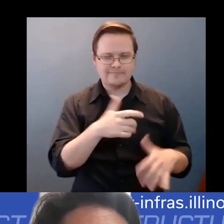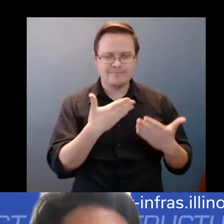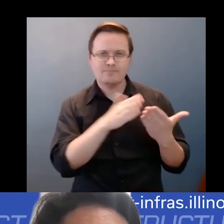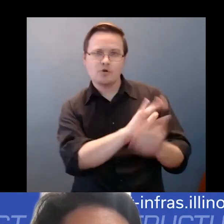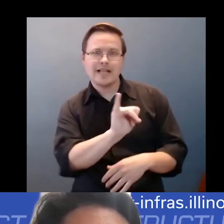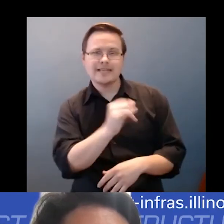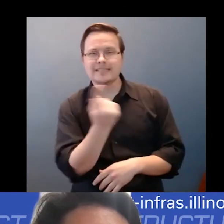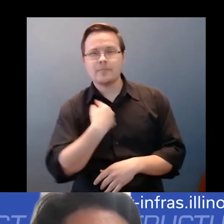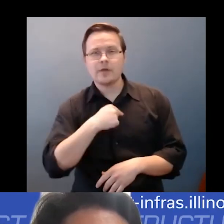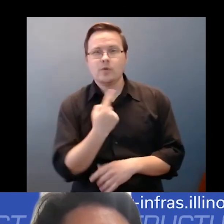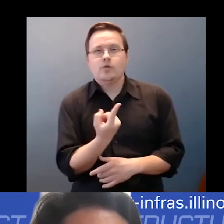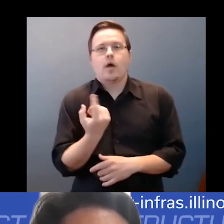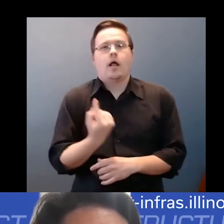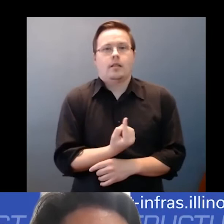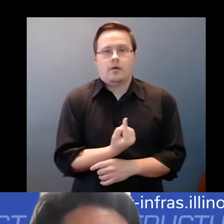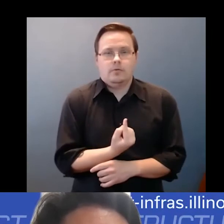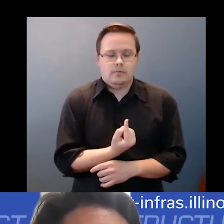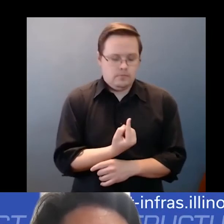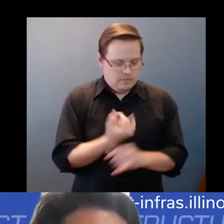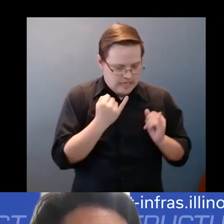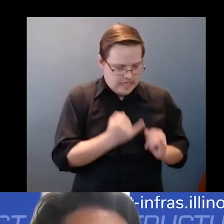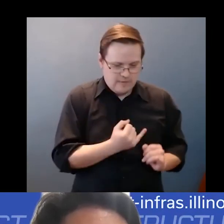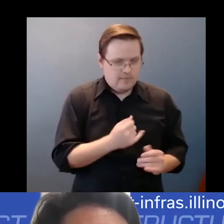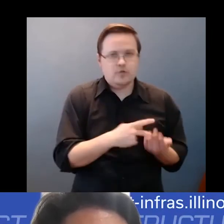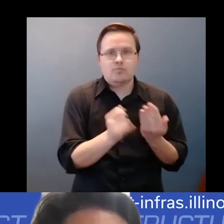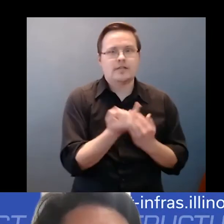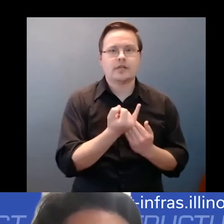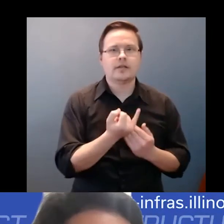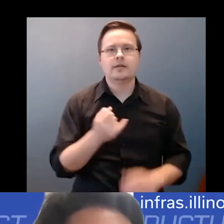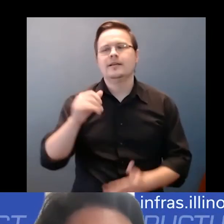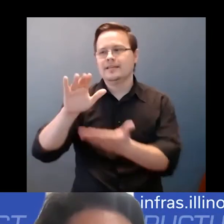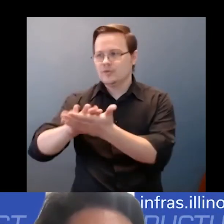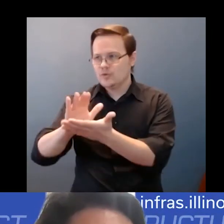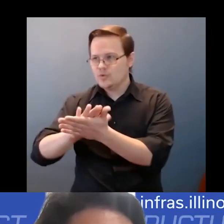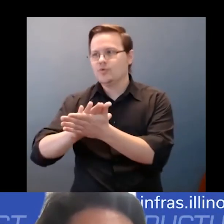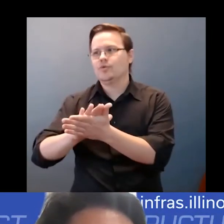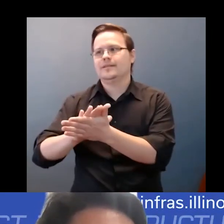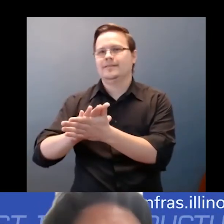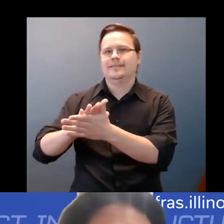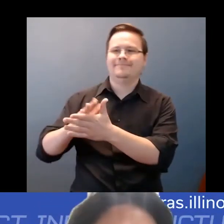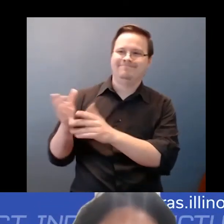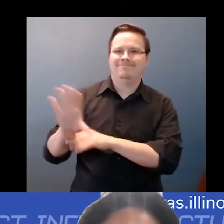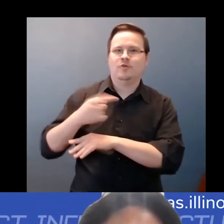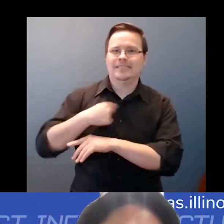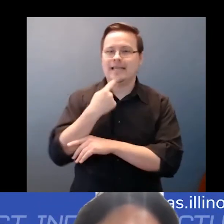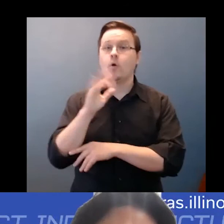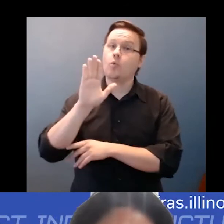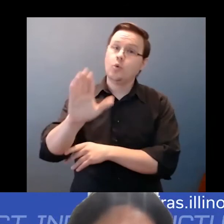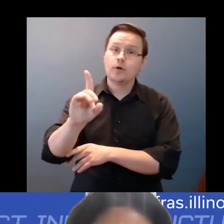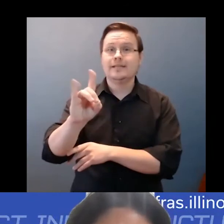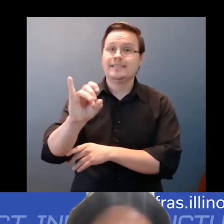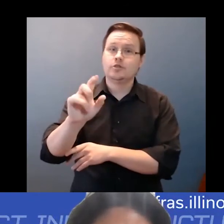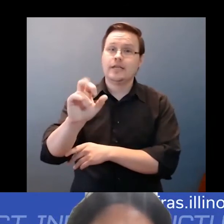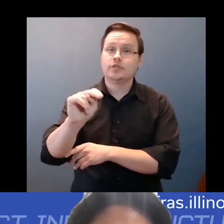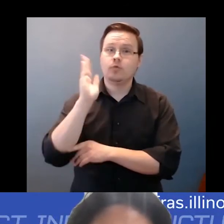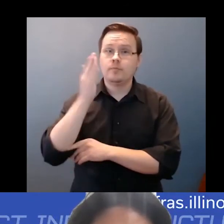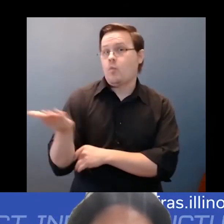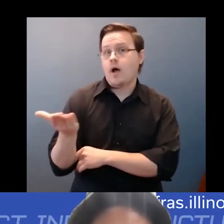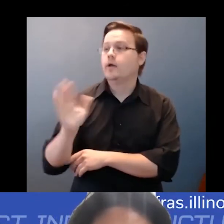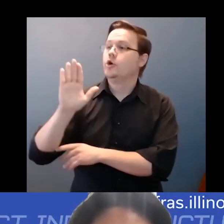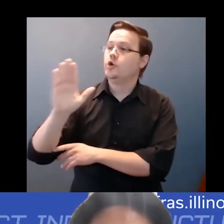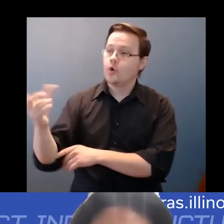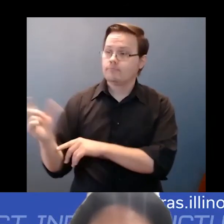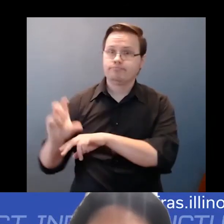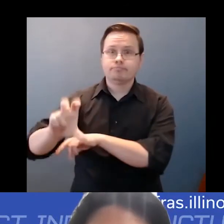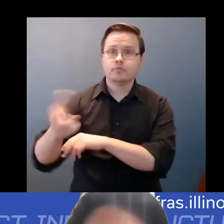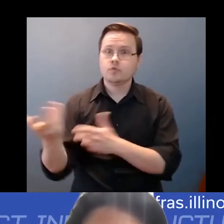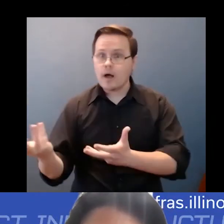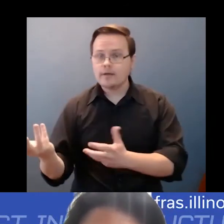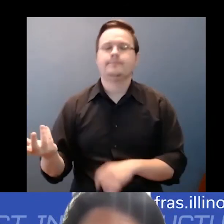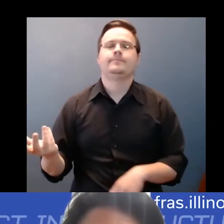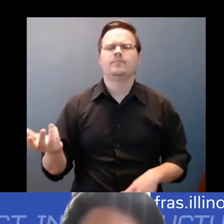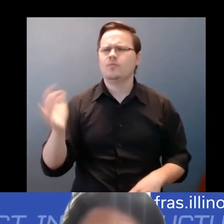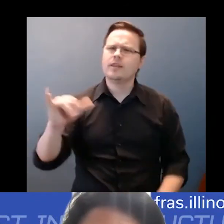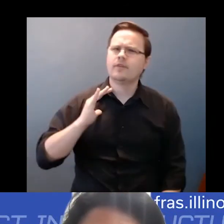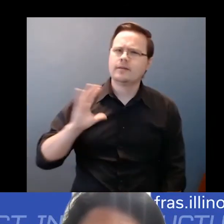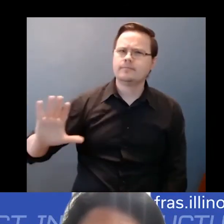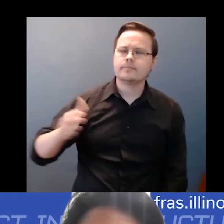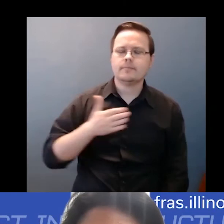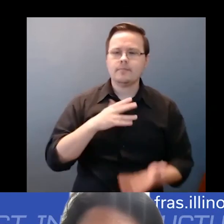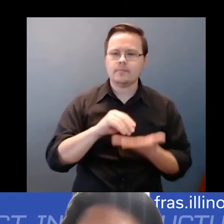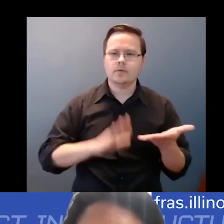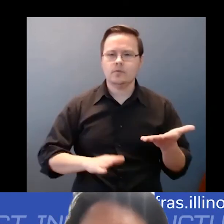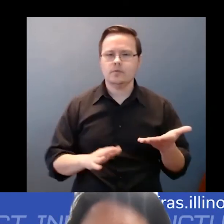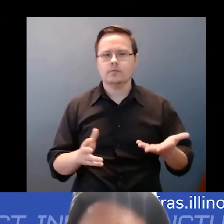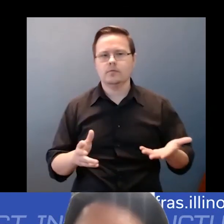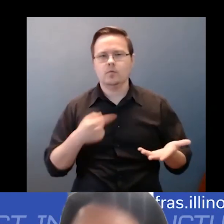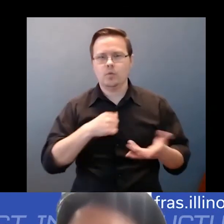them as things that we do alone as individual projects like academia disciplines us to say like, okay, what's your dissertation going to be, you got to show that that's your contribution and, you know, and that's fine like I have my student with eye on